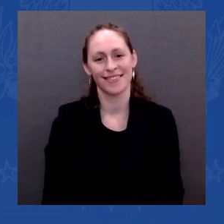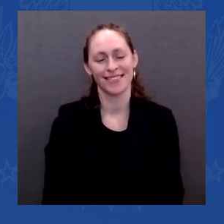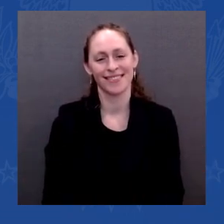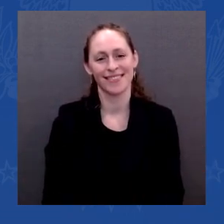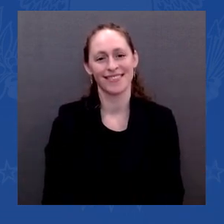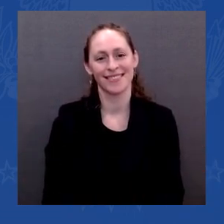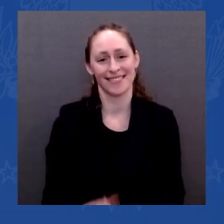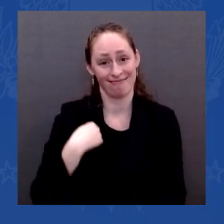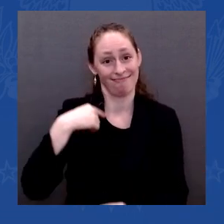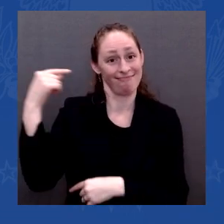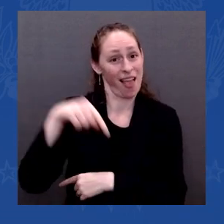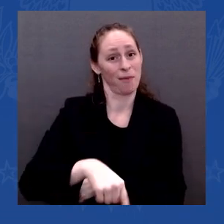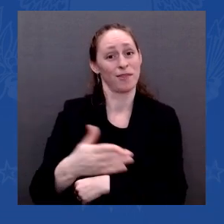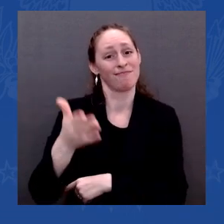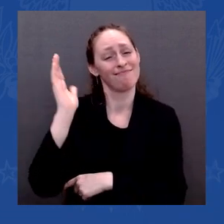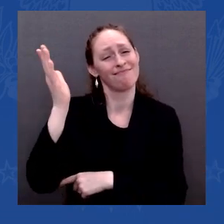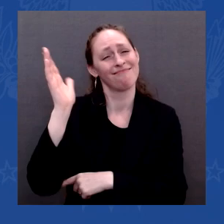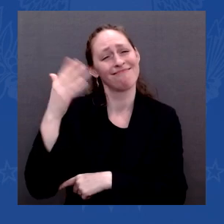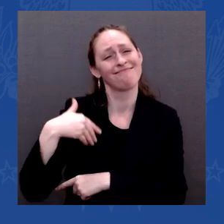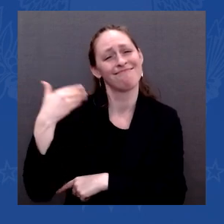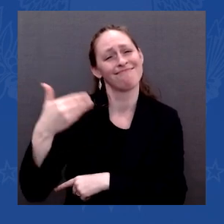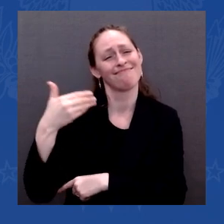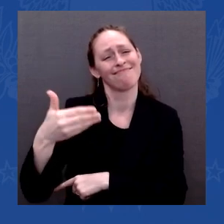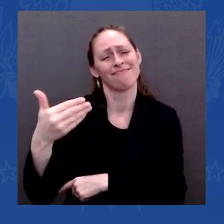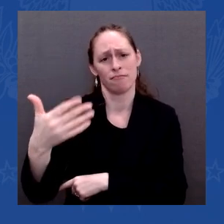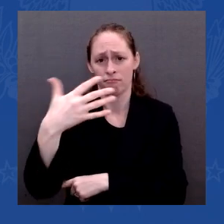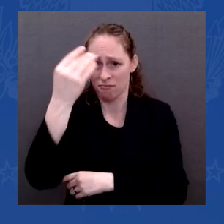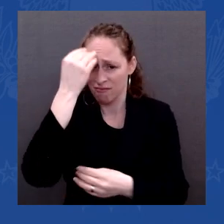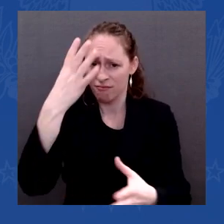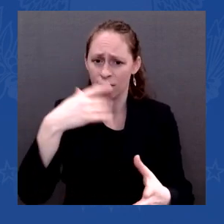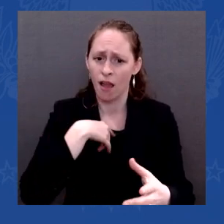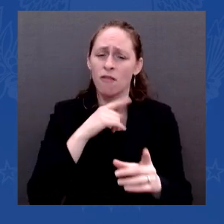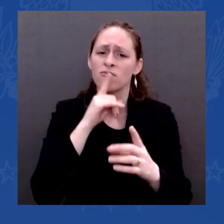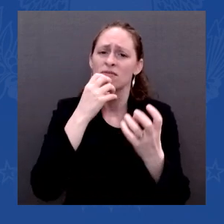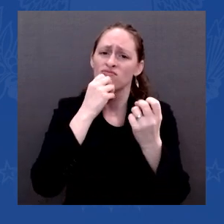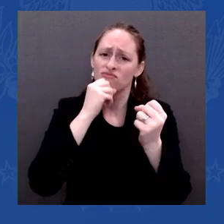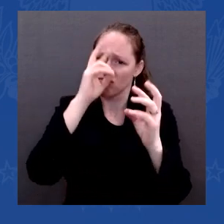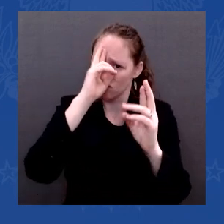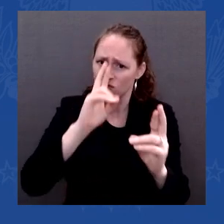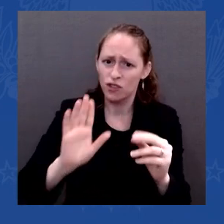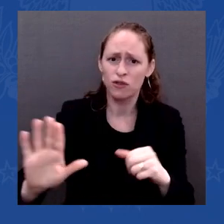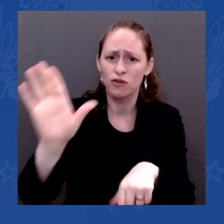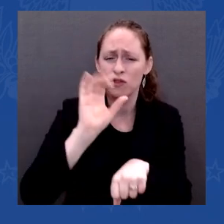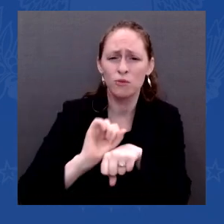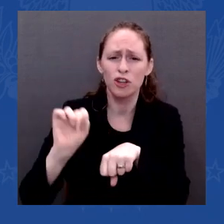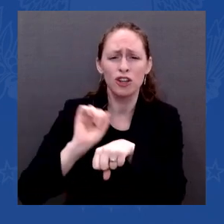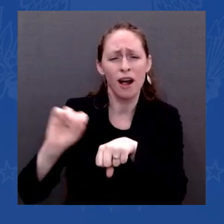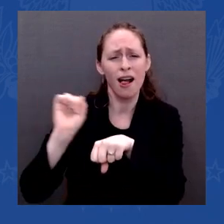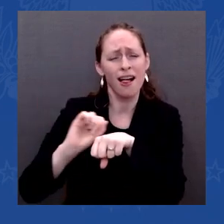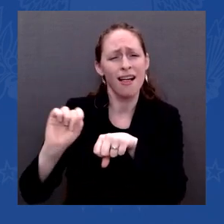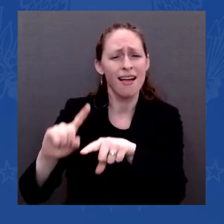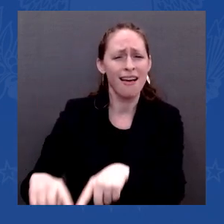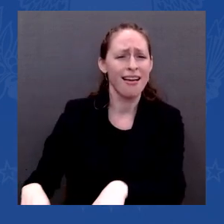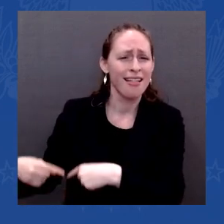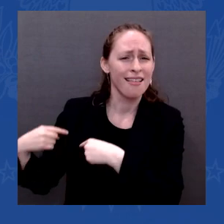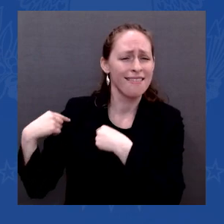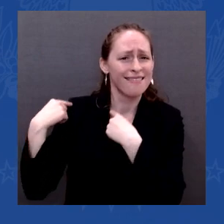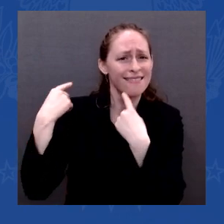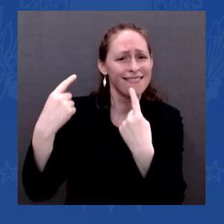Some of you have heard me say it before, but it’s the truth: I ran for the United States Senate in 1972 as a 29-year-old kid